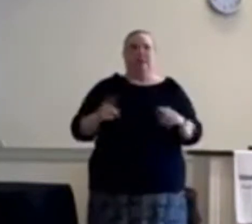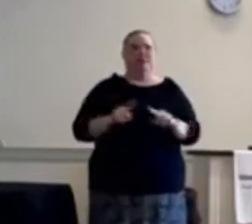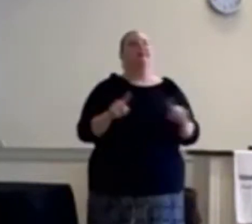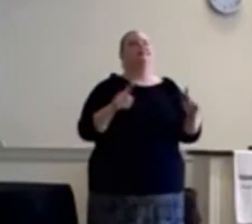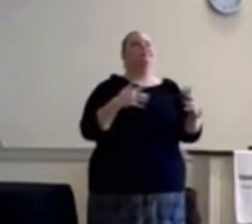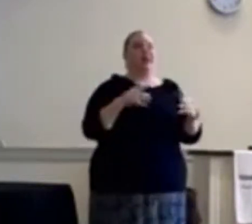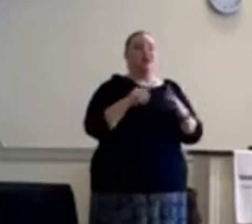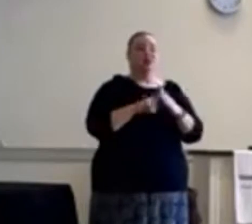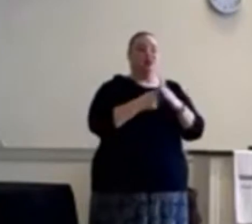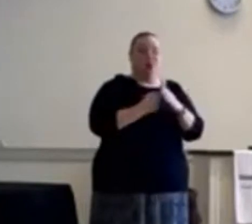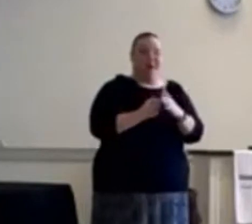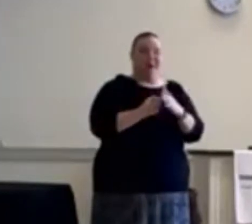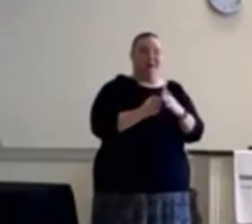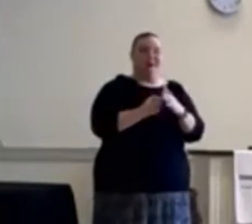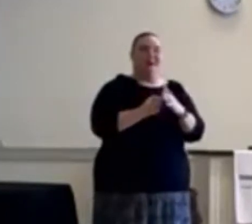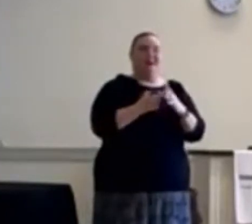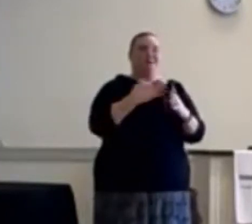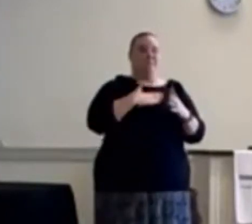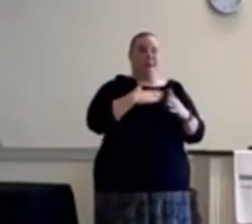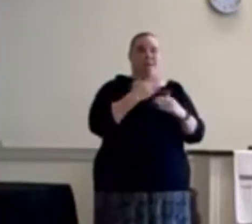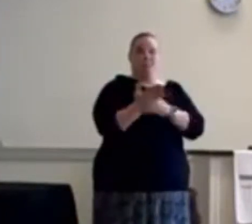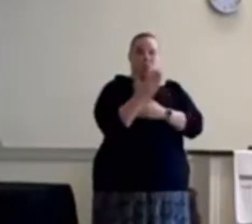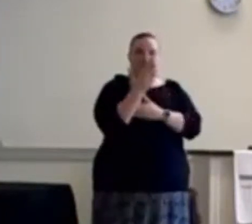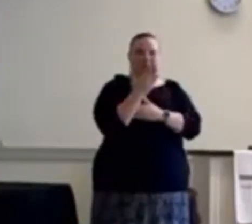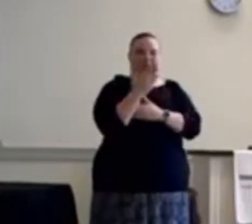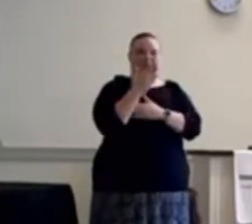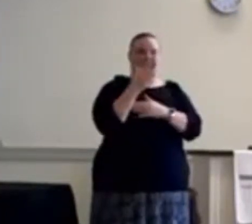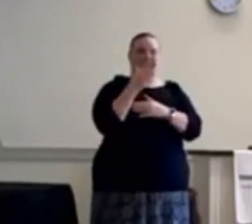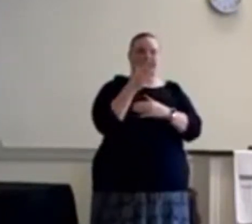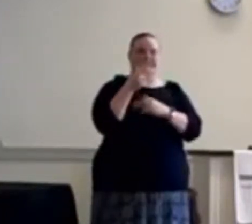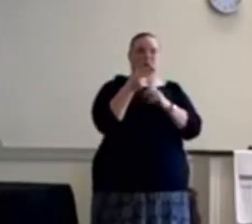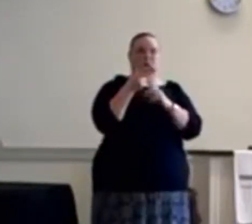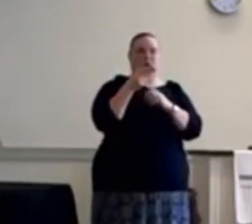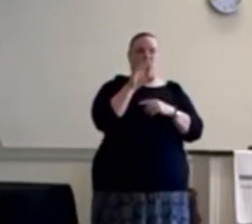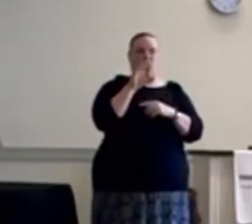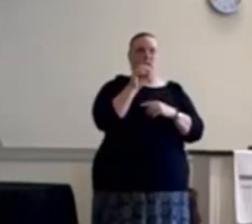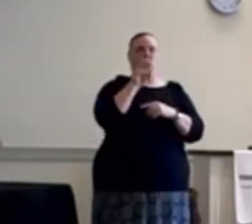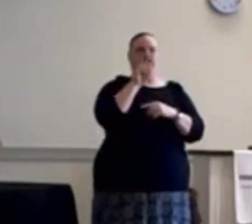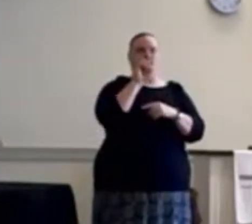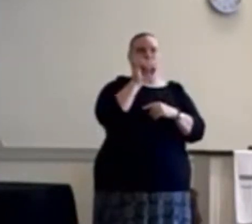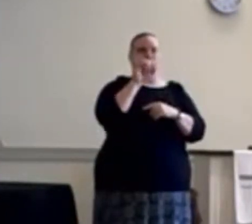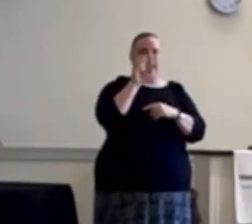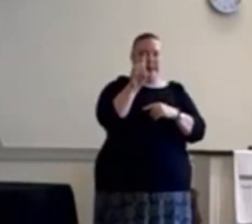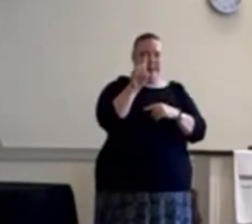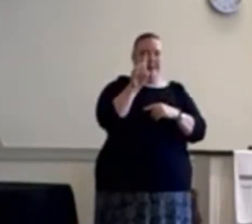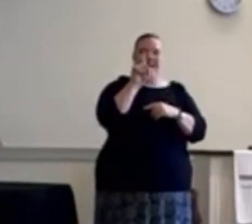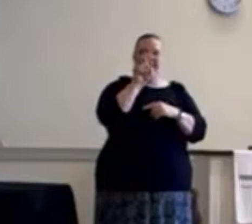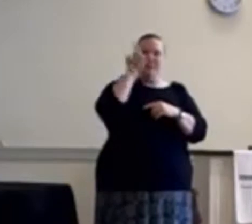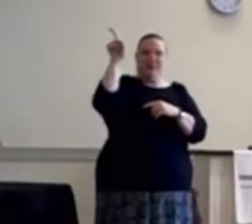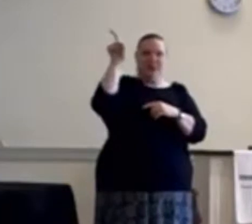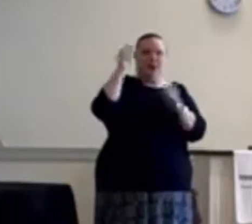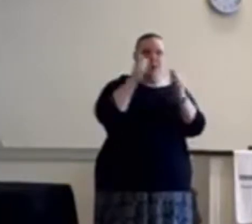the courtyard up the street with a carbon monoxide fire alarm so got me in